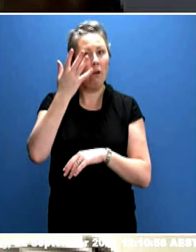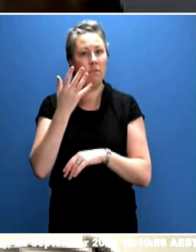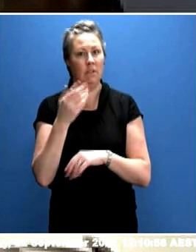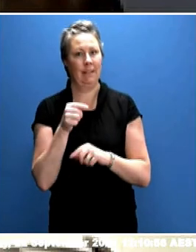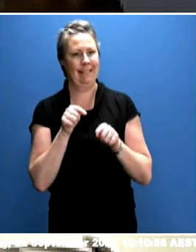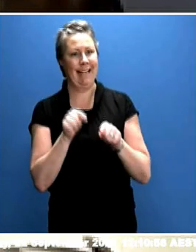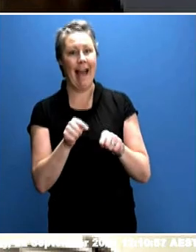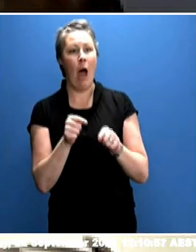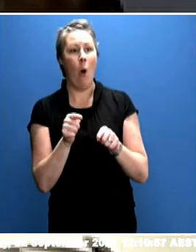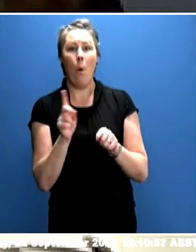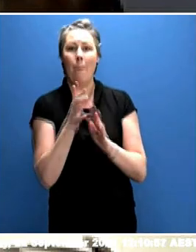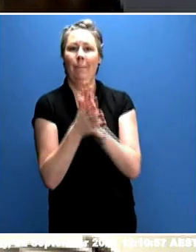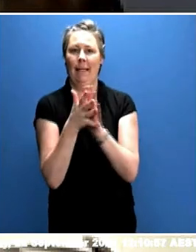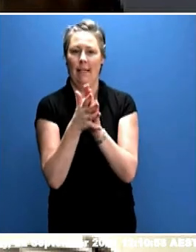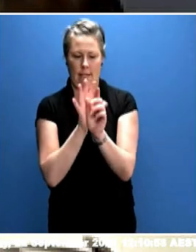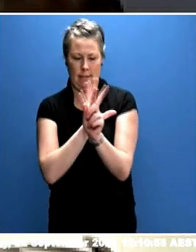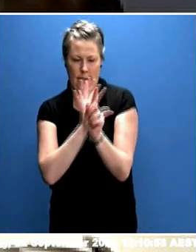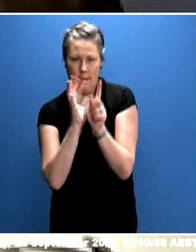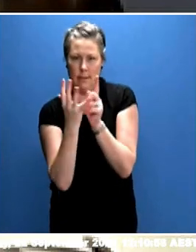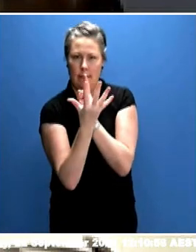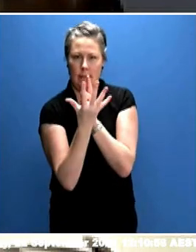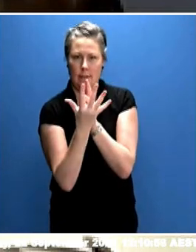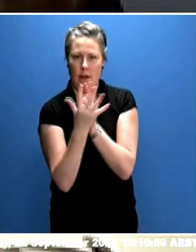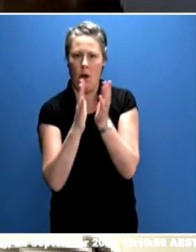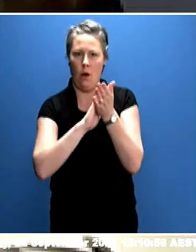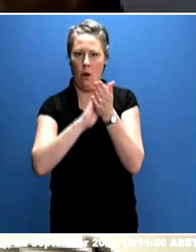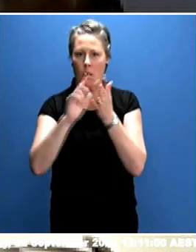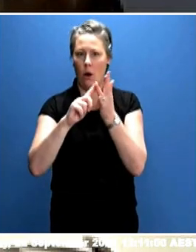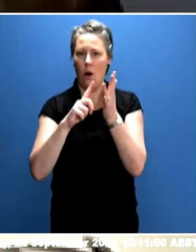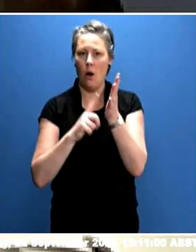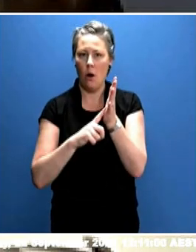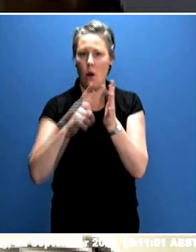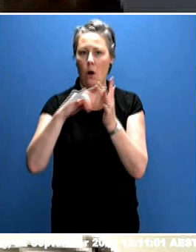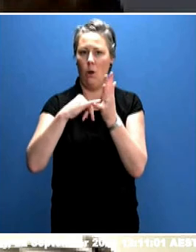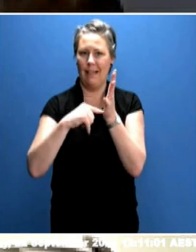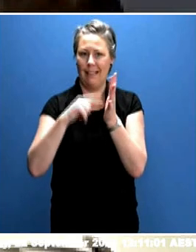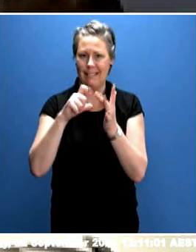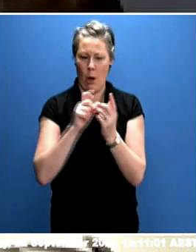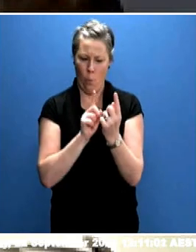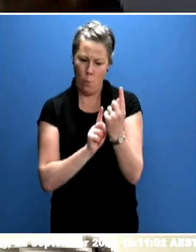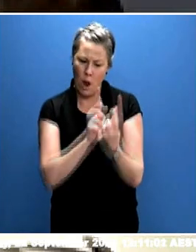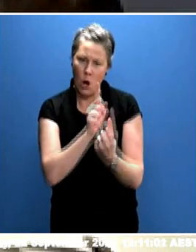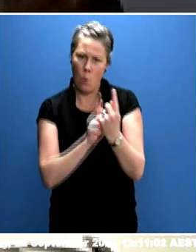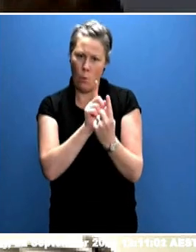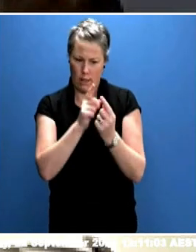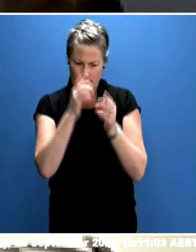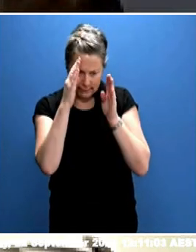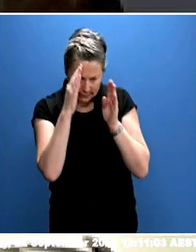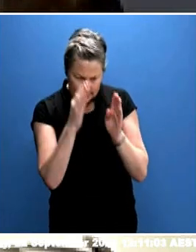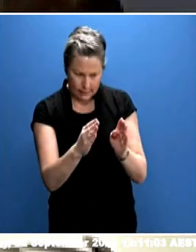wraparound holistic one-on-one services which recognises individual differences.